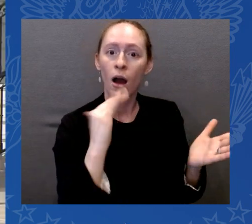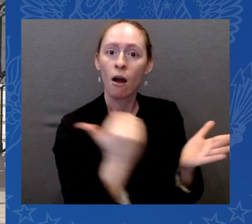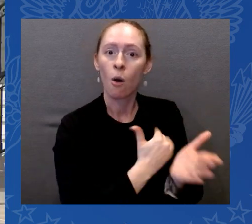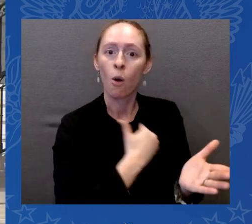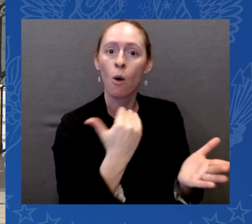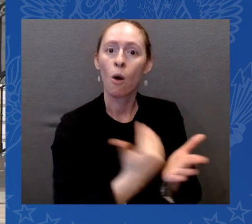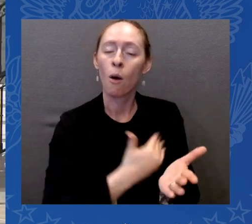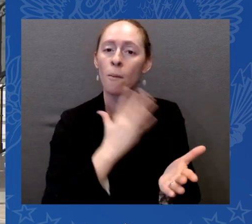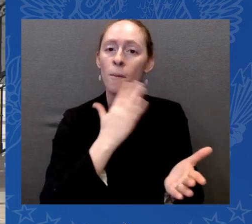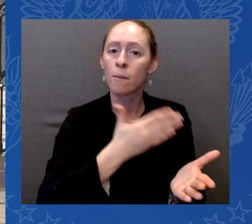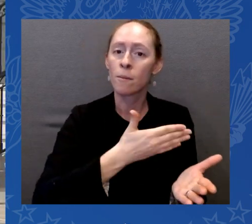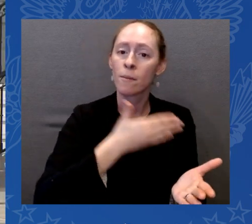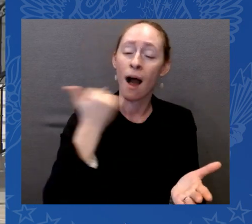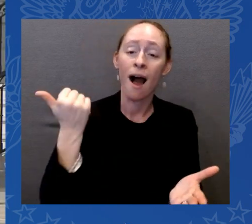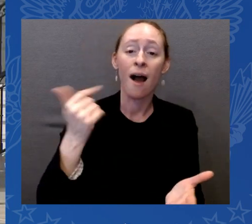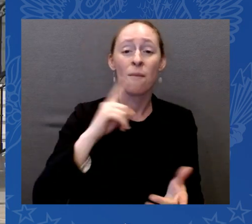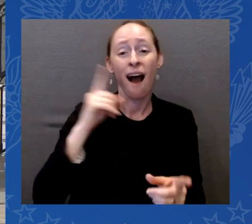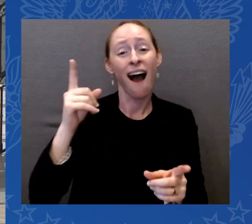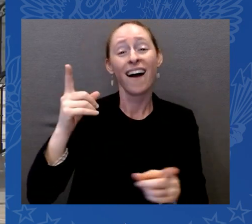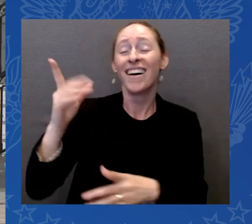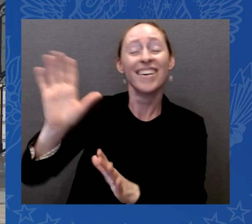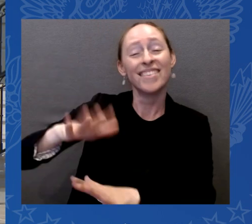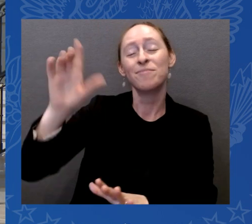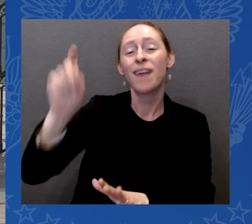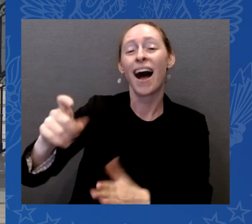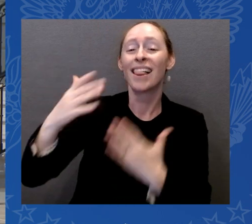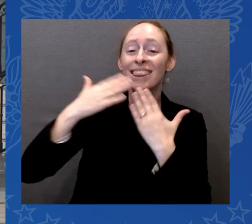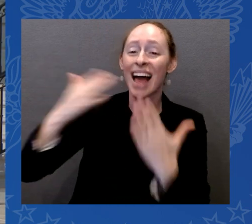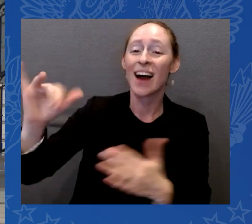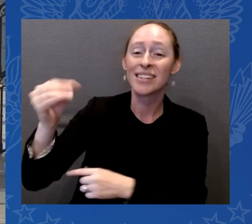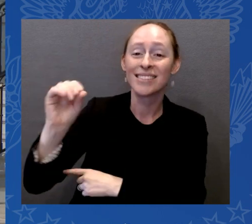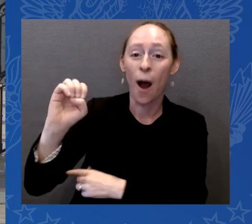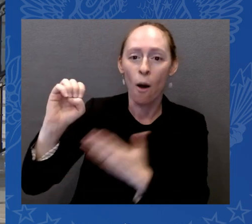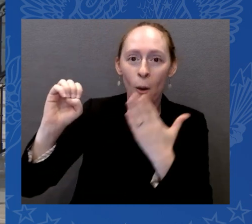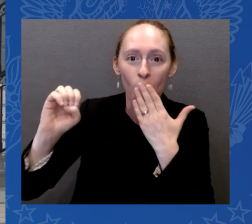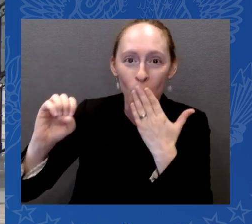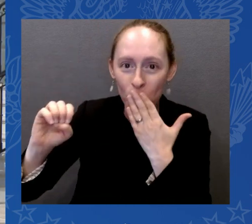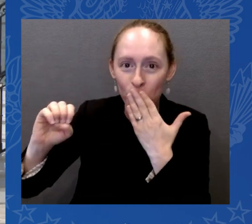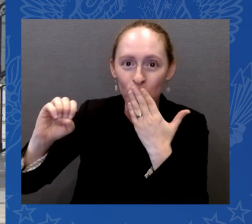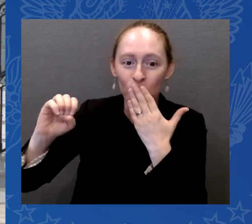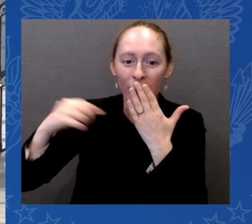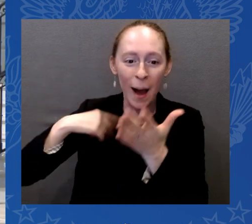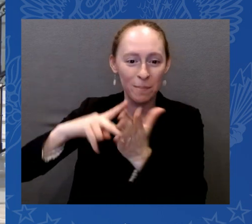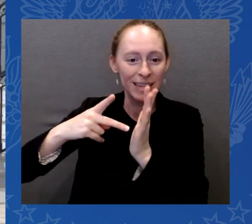The catch. So thanks to President Biden.